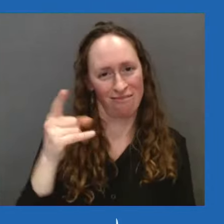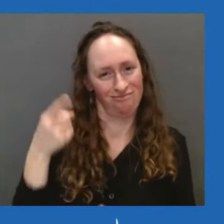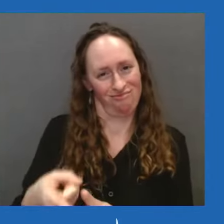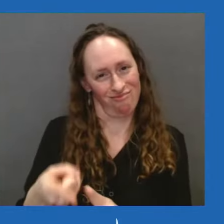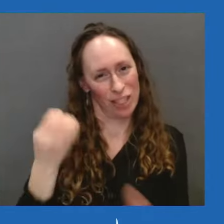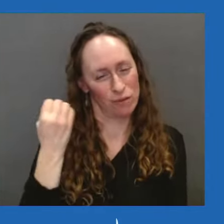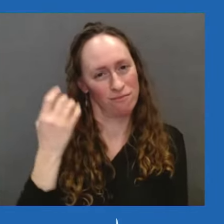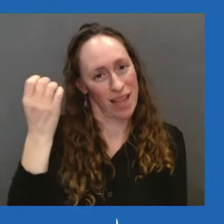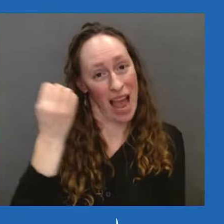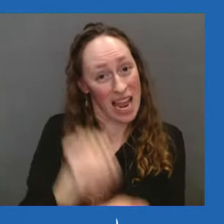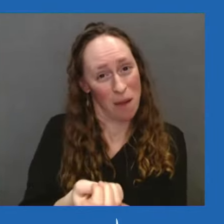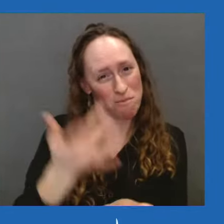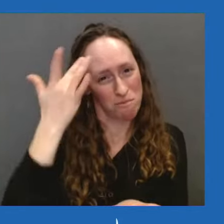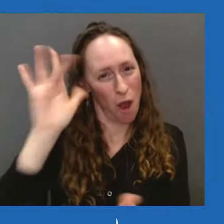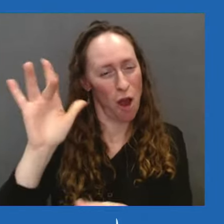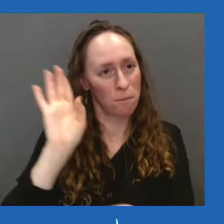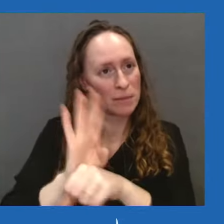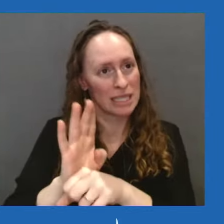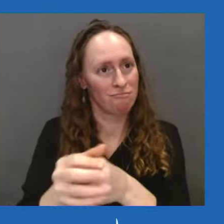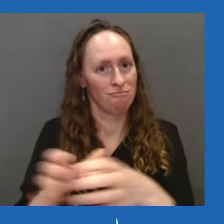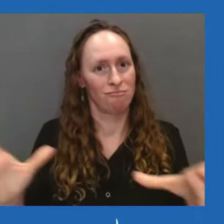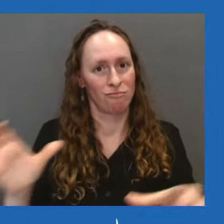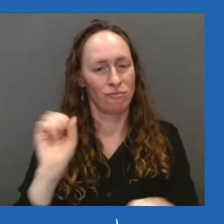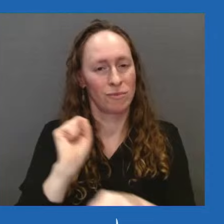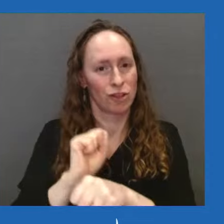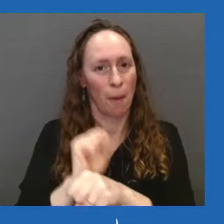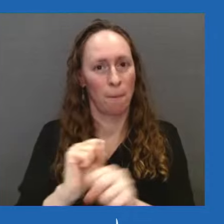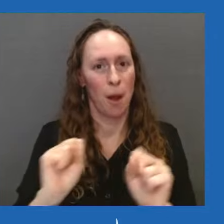it generates economic income and growth in their communities.